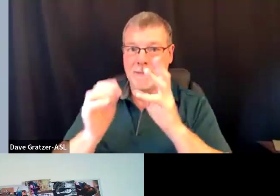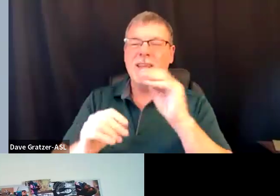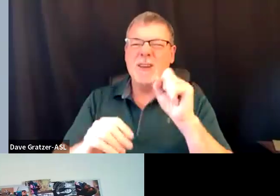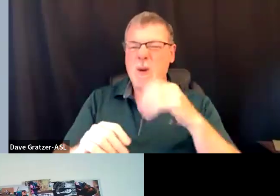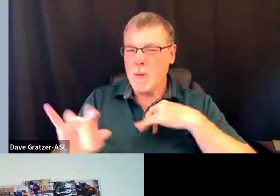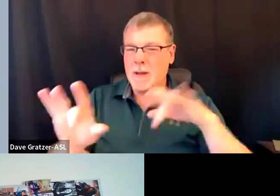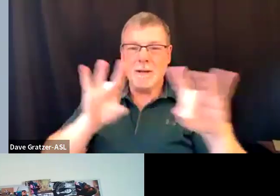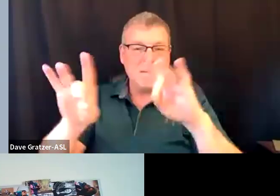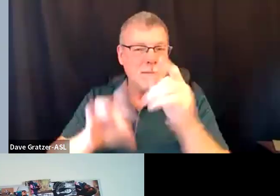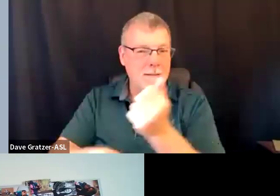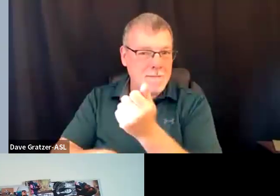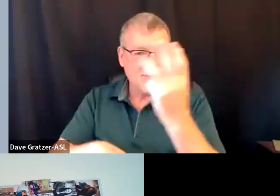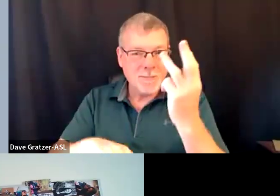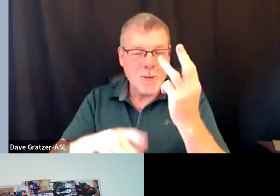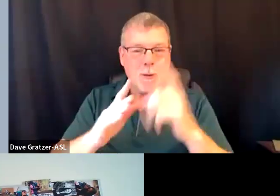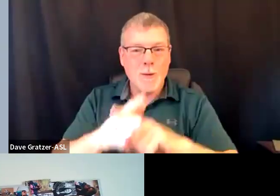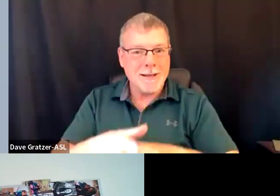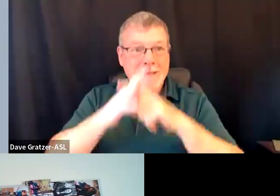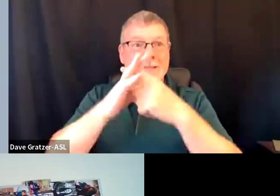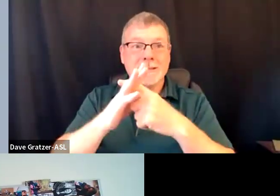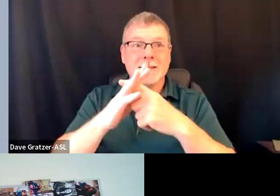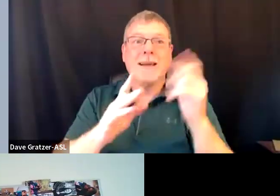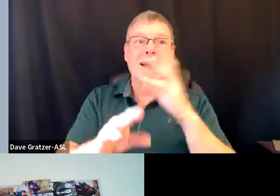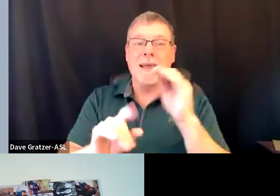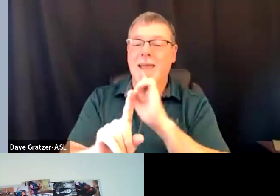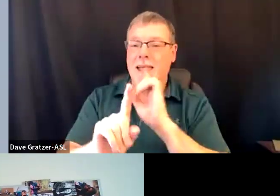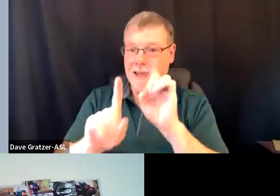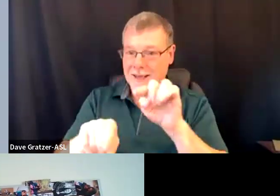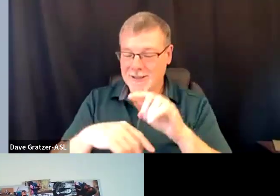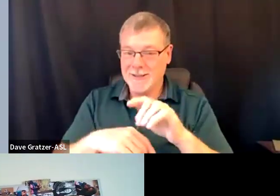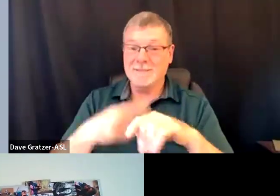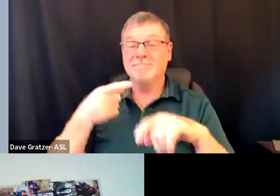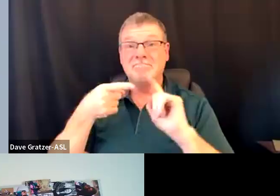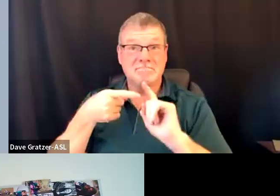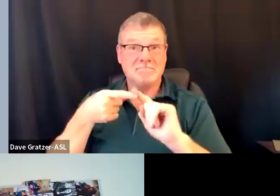that we wanted to kind of kick things off with and answer. So one, it would be in the recording,